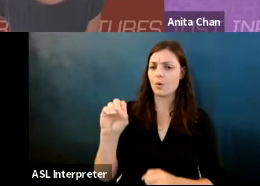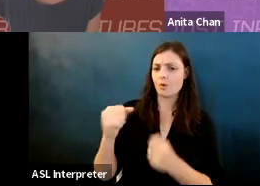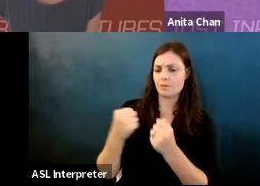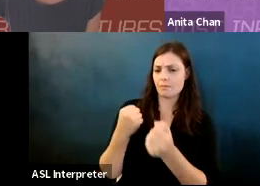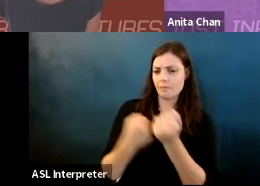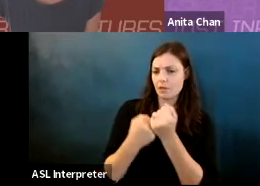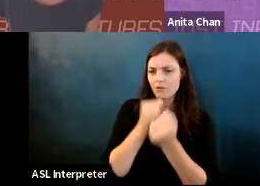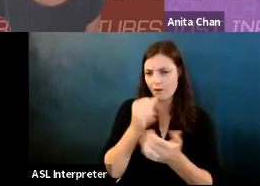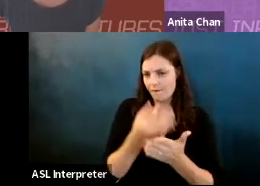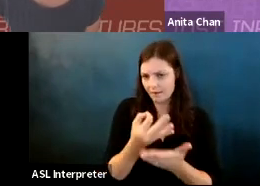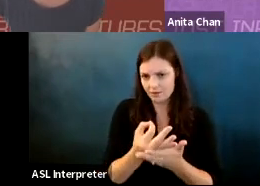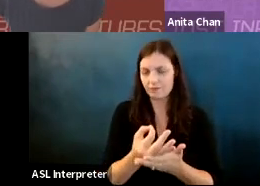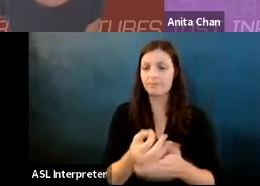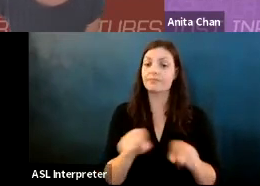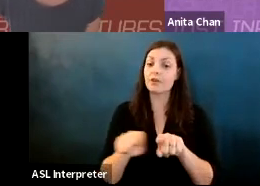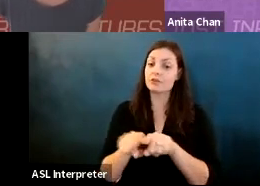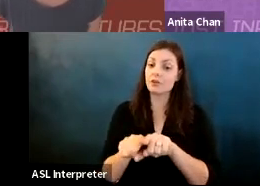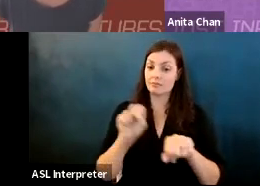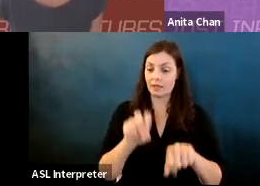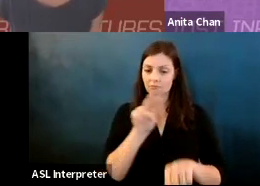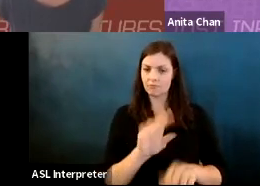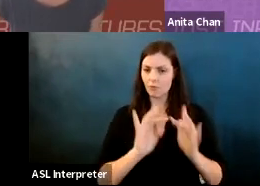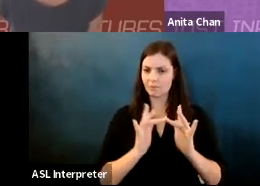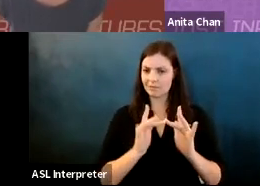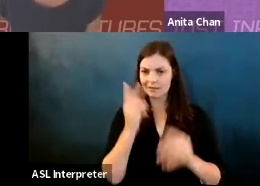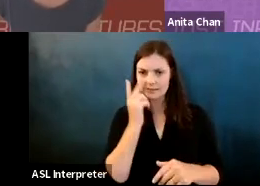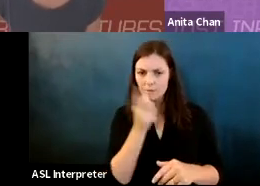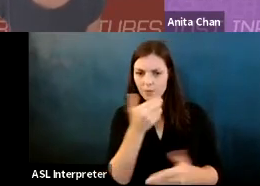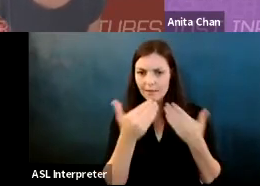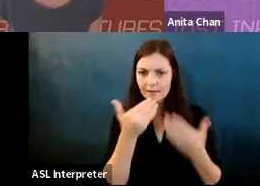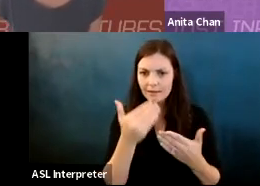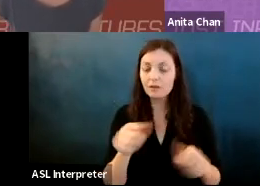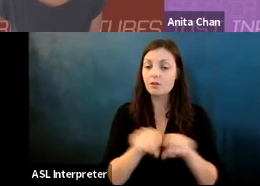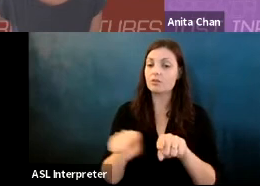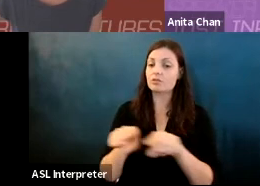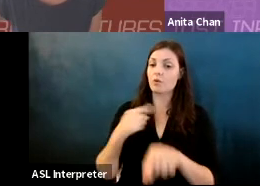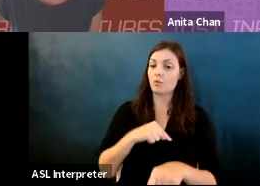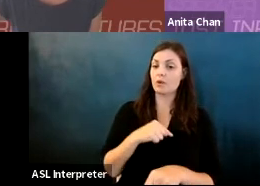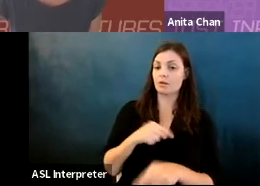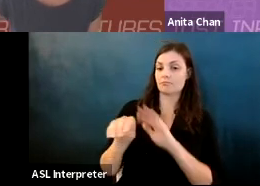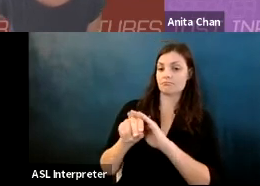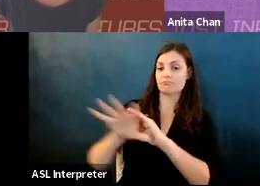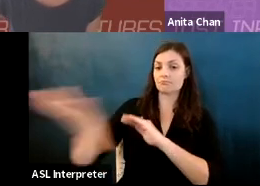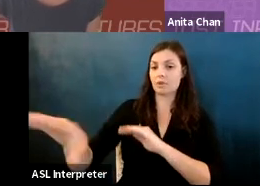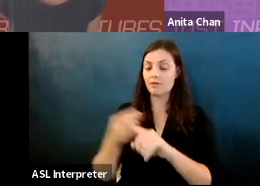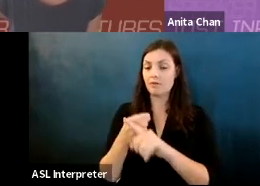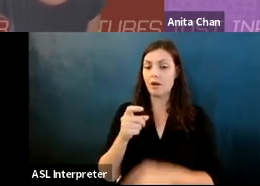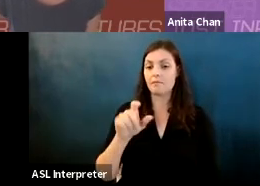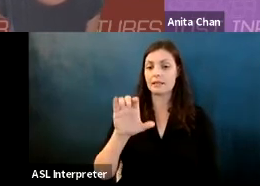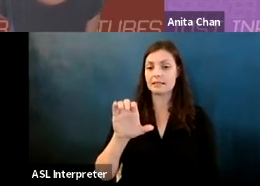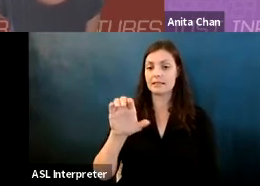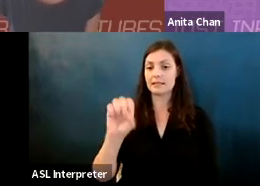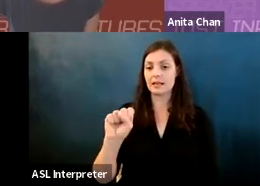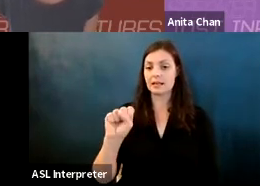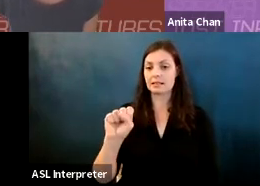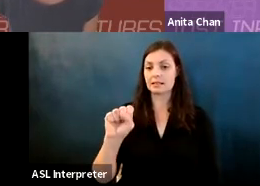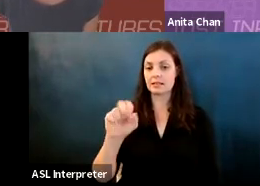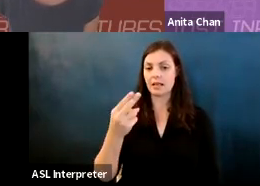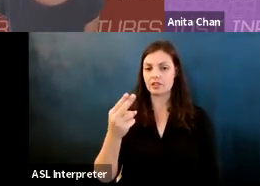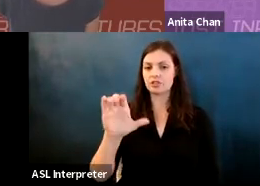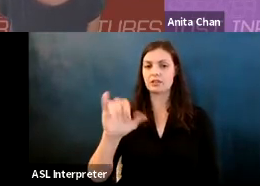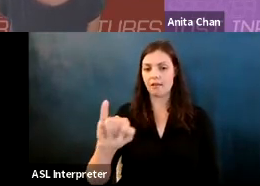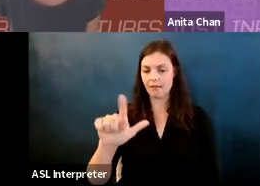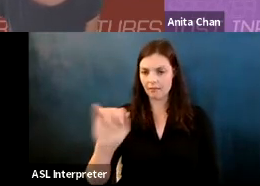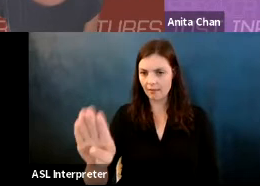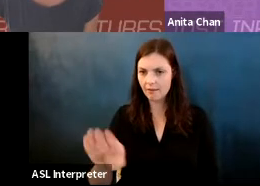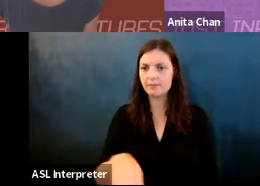Karrie Karahalios: And we also want to thank we're also simulcasting in the siebel Center for design the I schools or 126 and the CS hca lab and thank you for those meeting space accommodations.